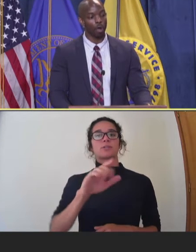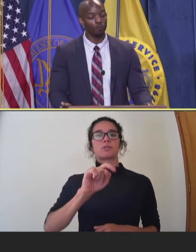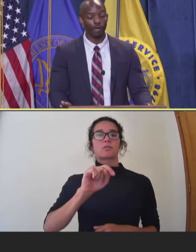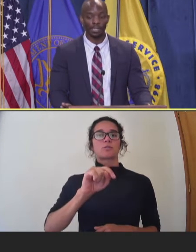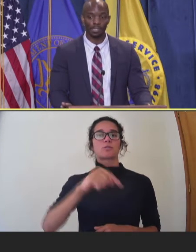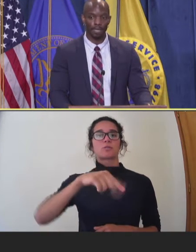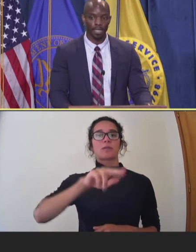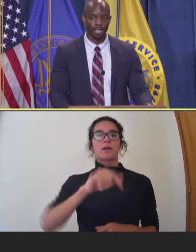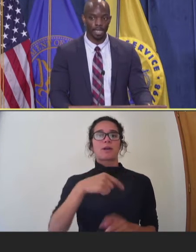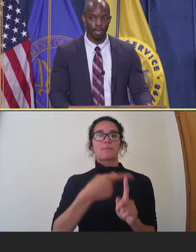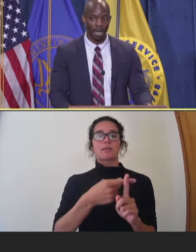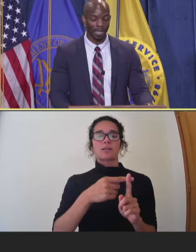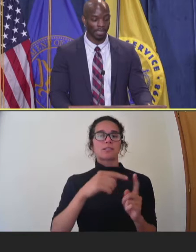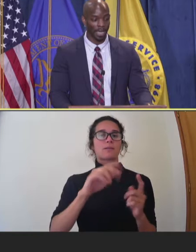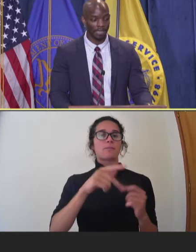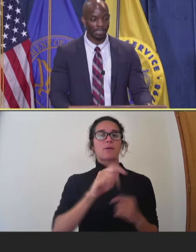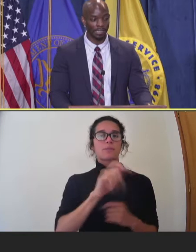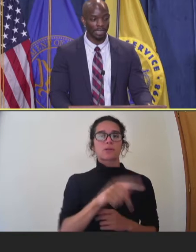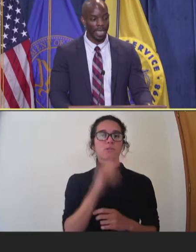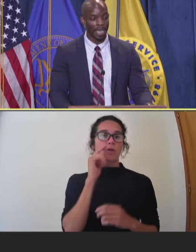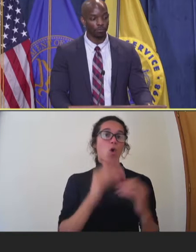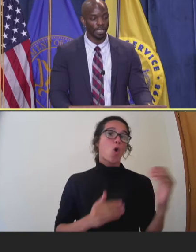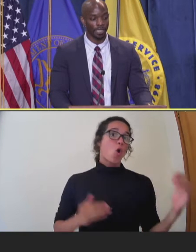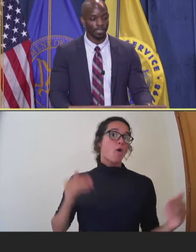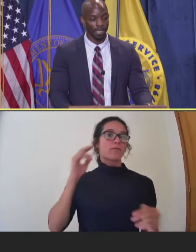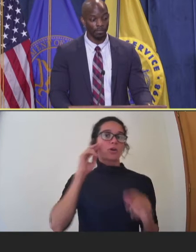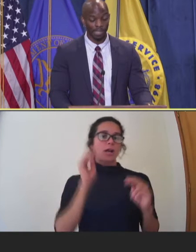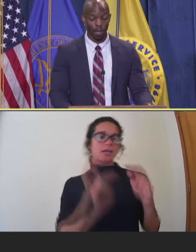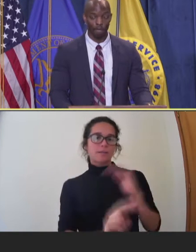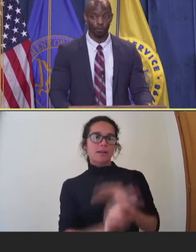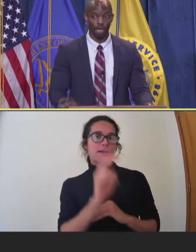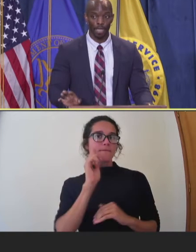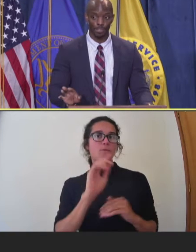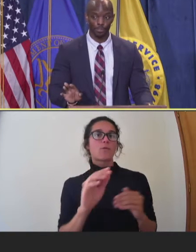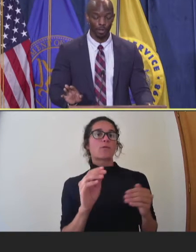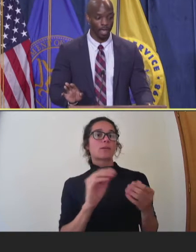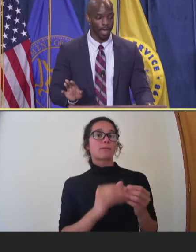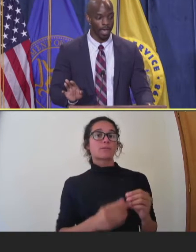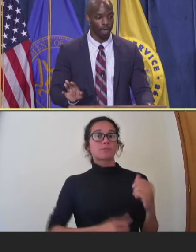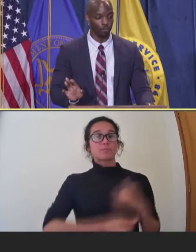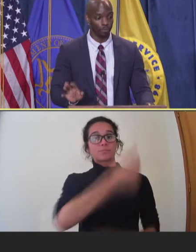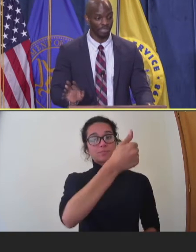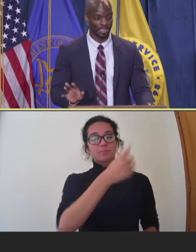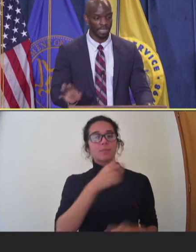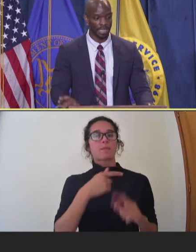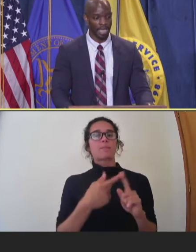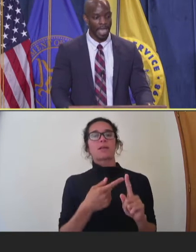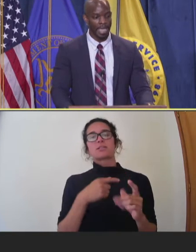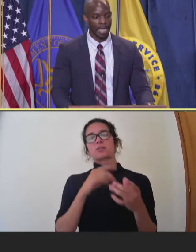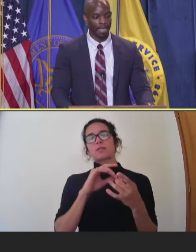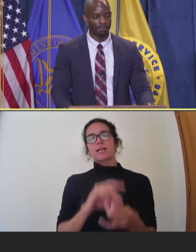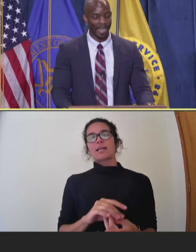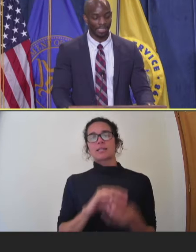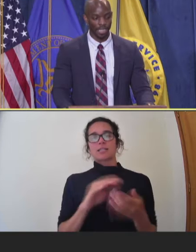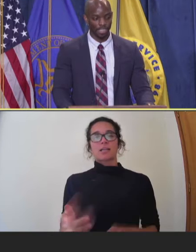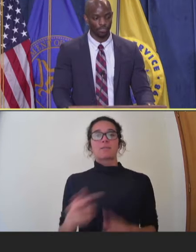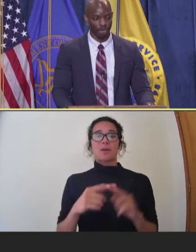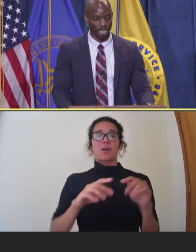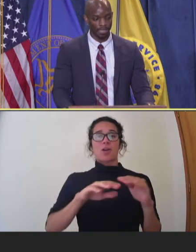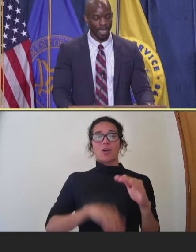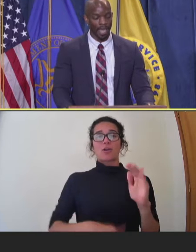overestimated in mpox cases and related deaths. However, underrepresented in vaccination rates.